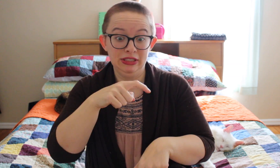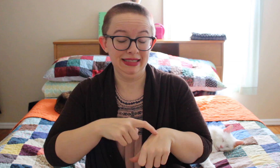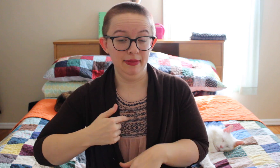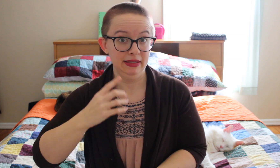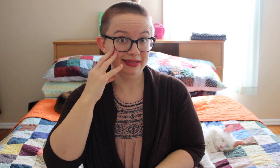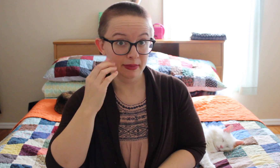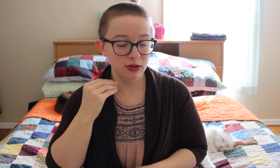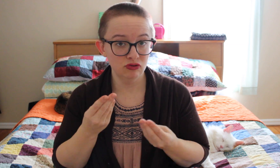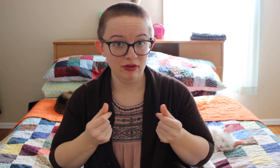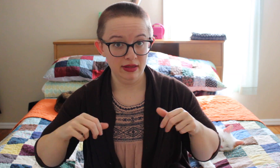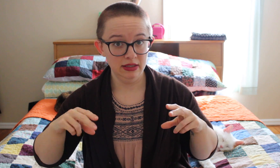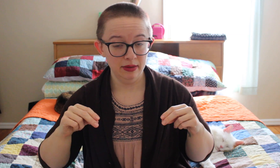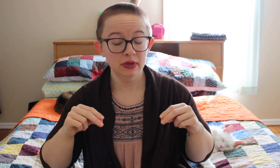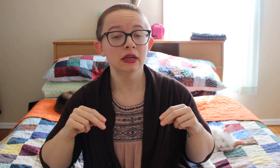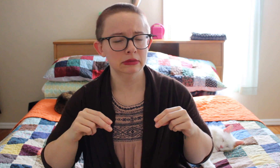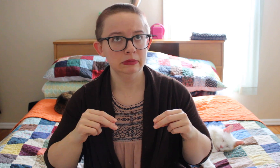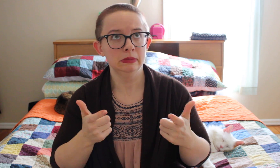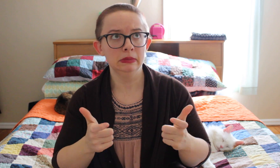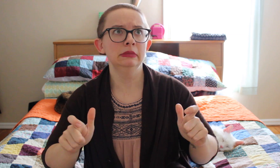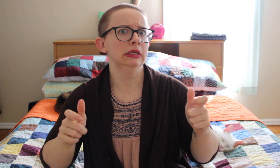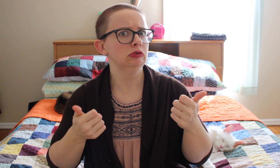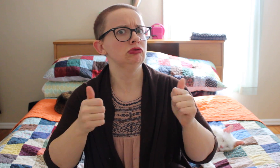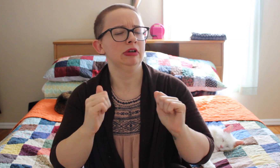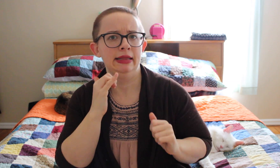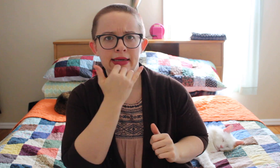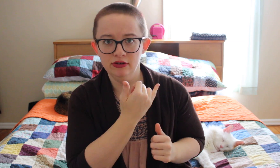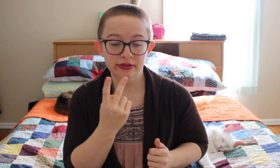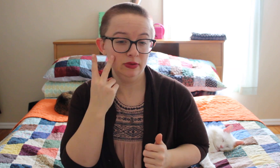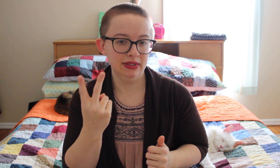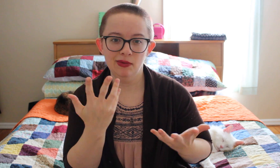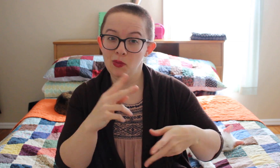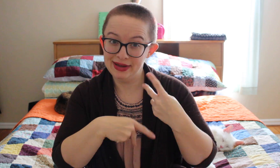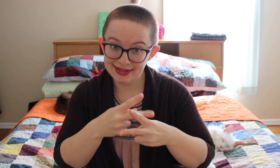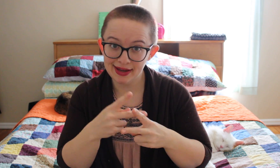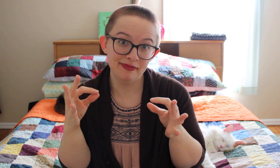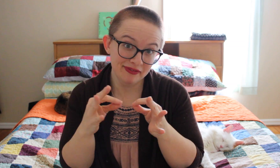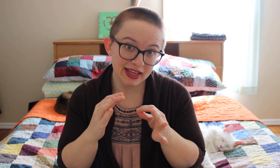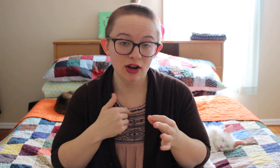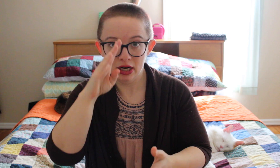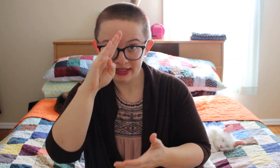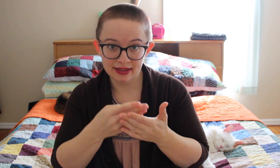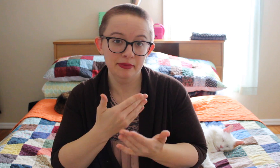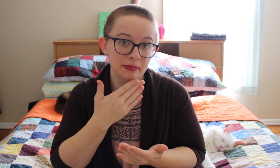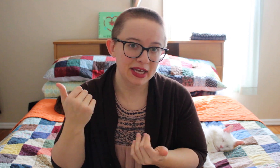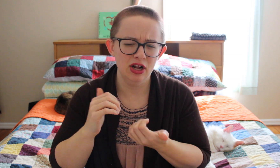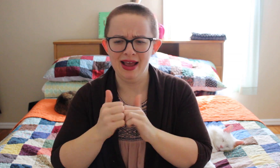however, the first time that I tried cloth diapers, oh, it was a big trial and error process. To see what type fit our son.